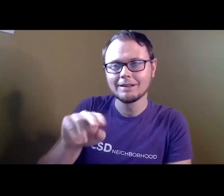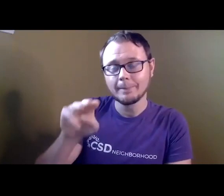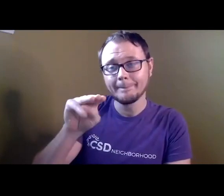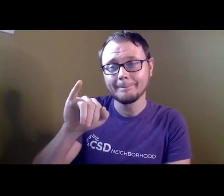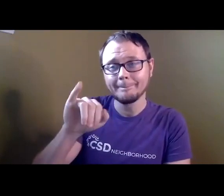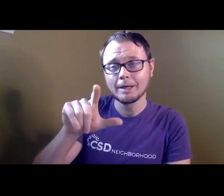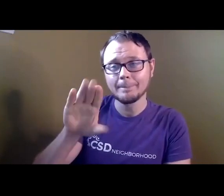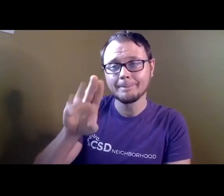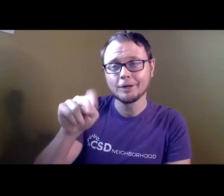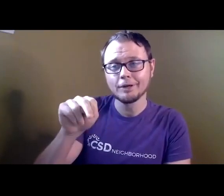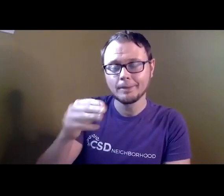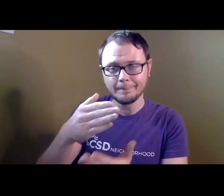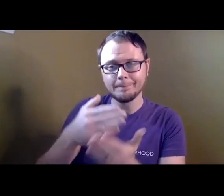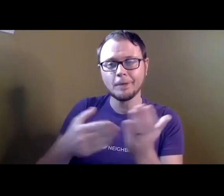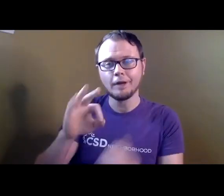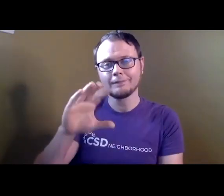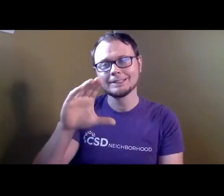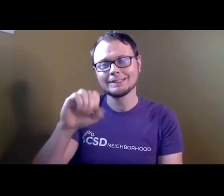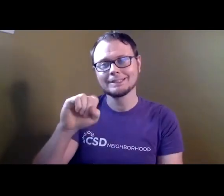My name is Brian.